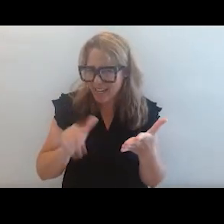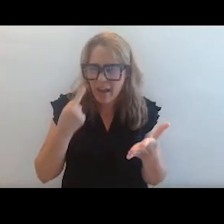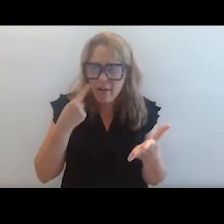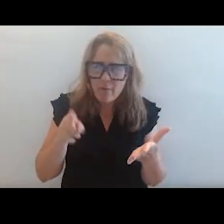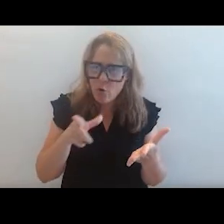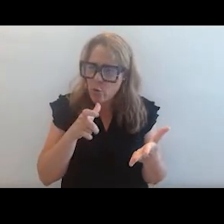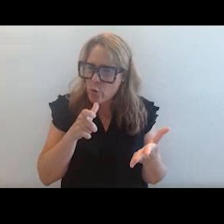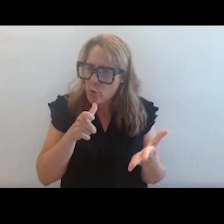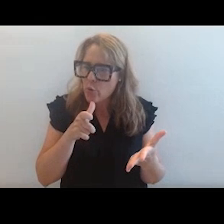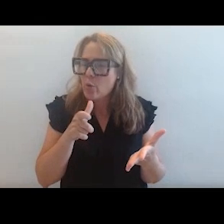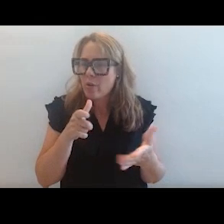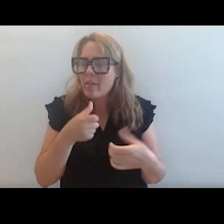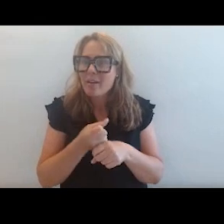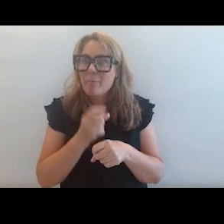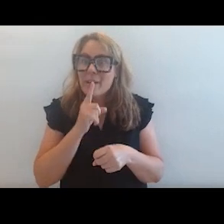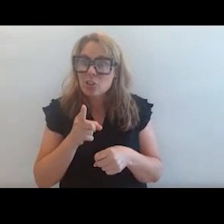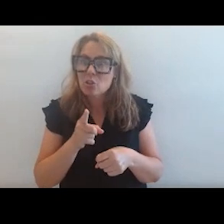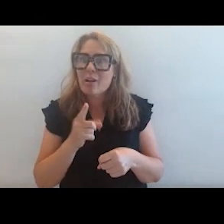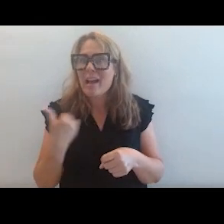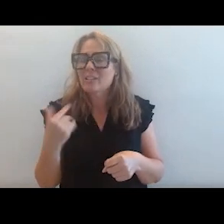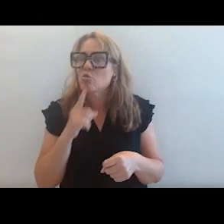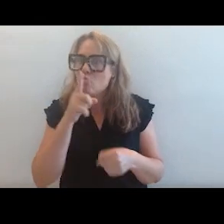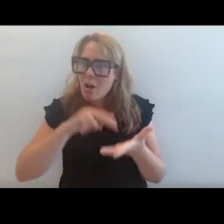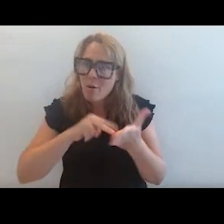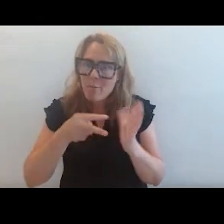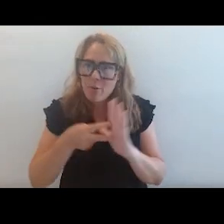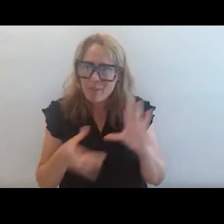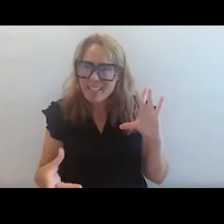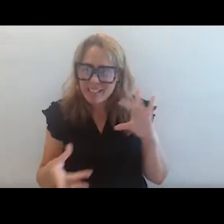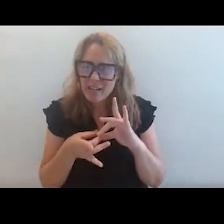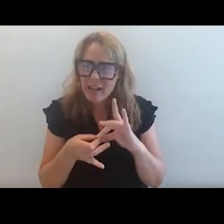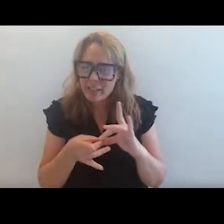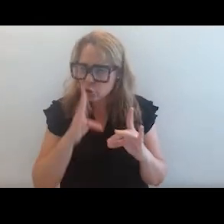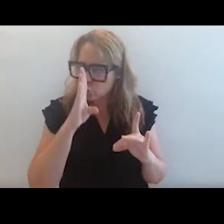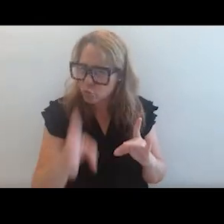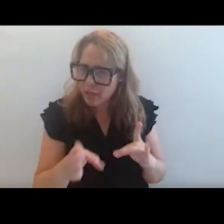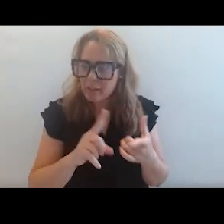This helps ensure the training serves a real purpose and connects directly to what learners